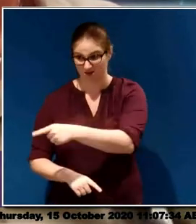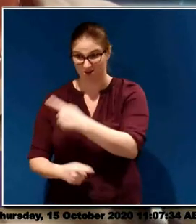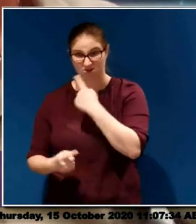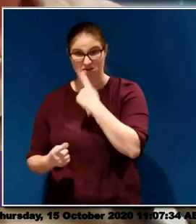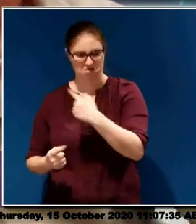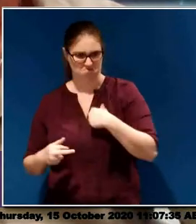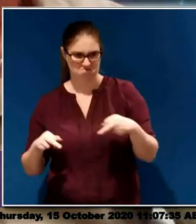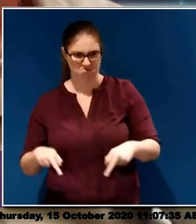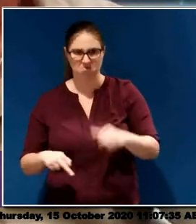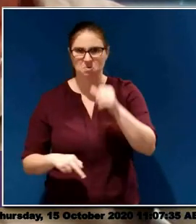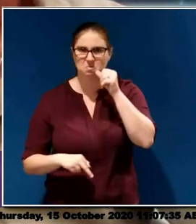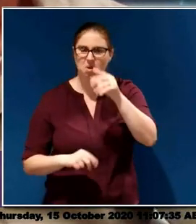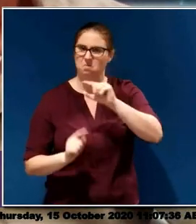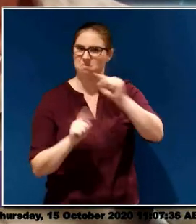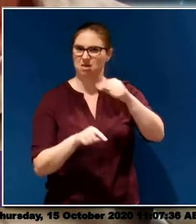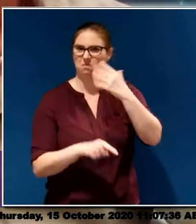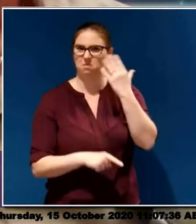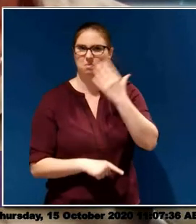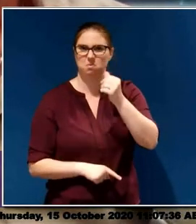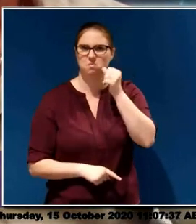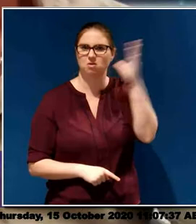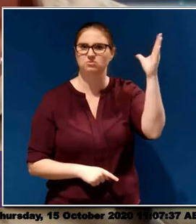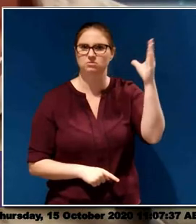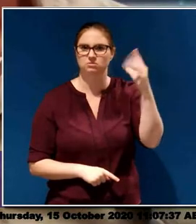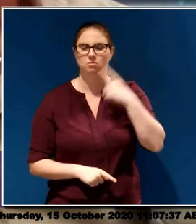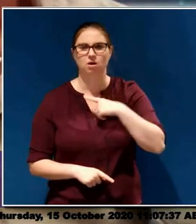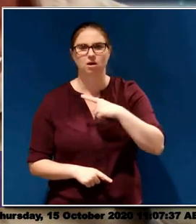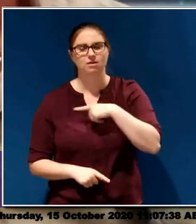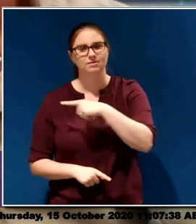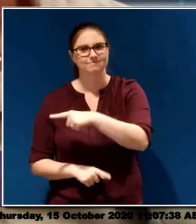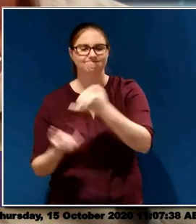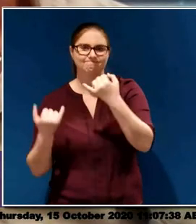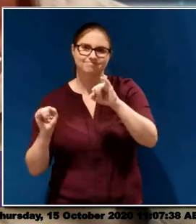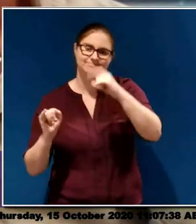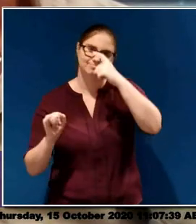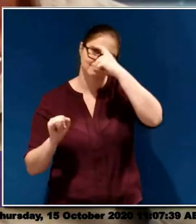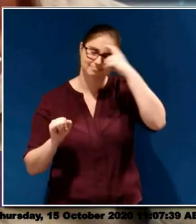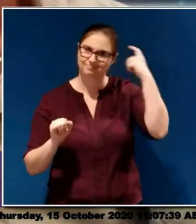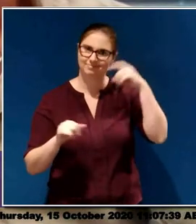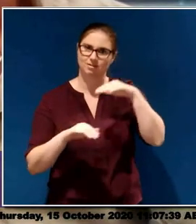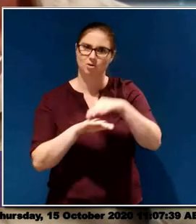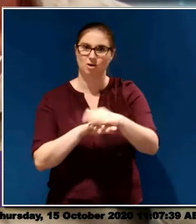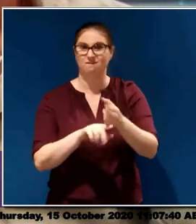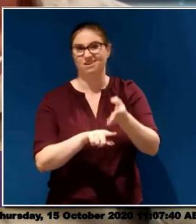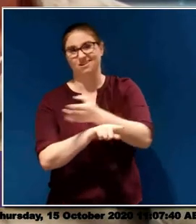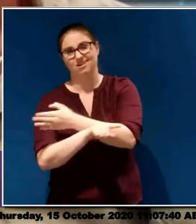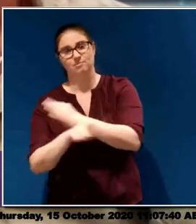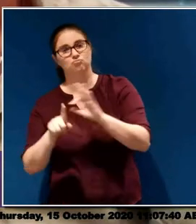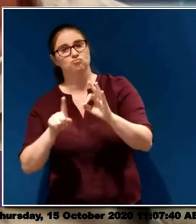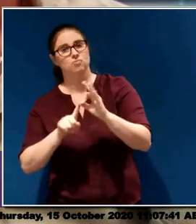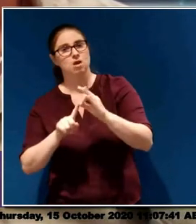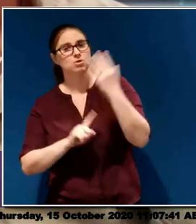because it brought back memories of the teacher that was awful to him in primary school and he couldn't cope with that.